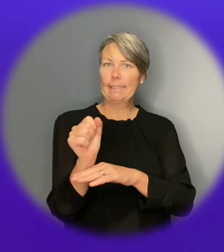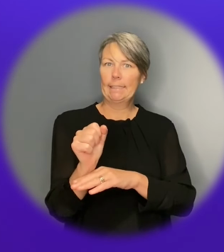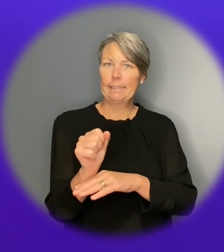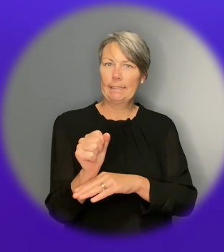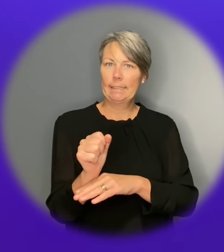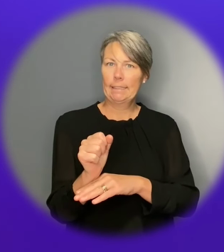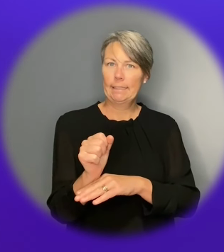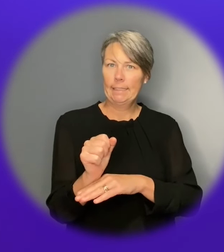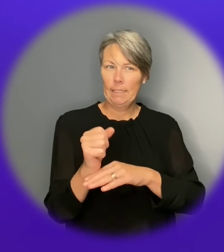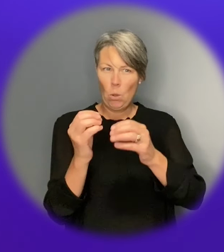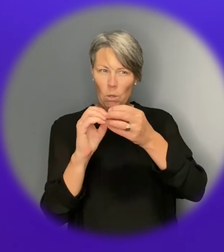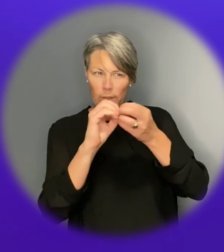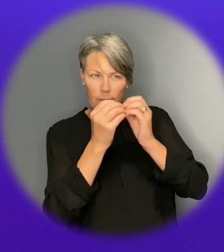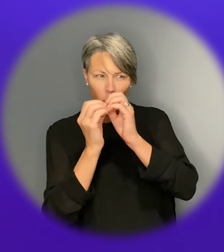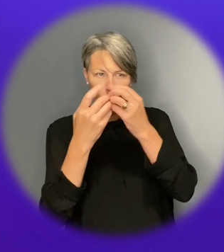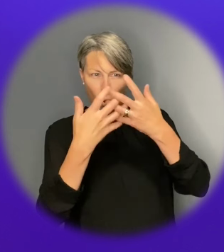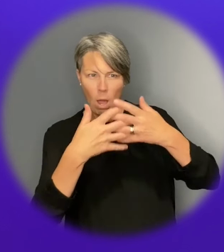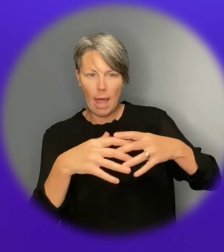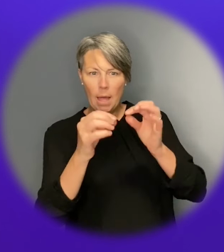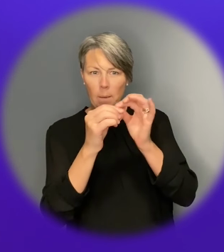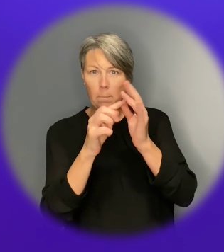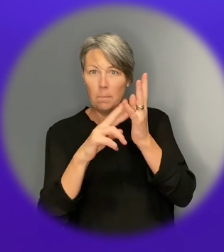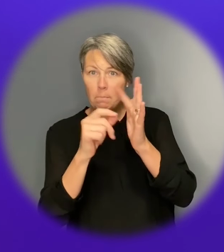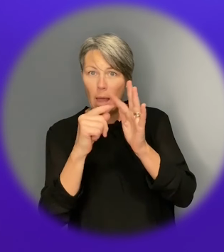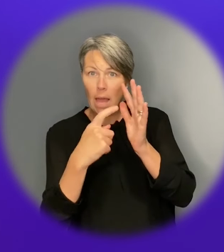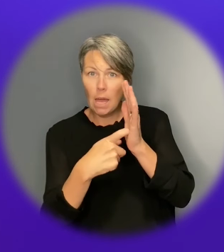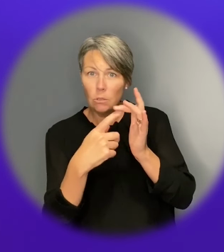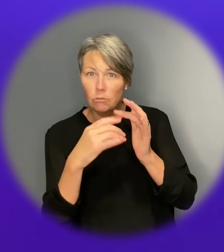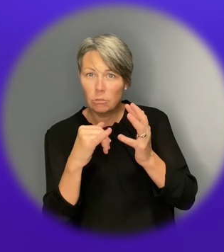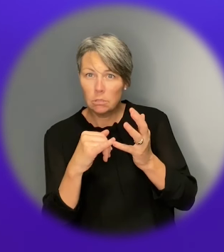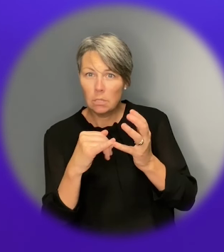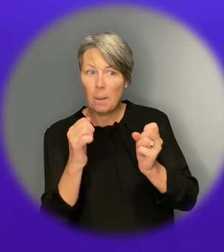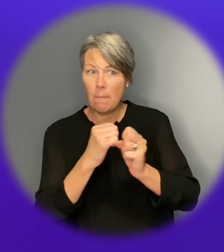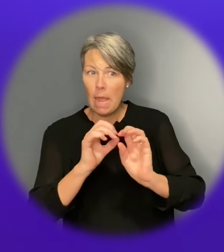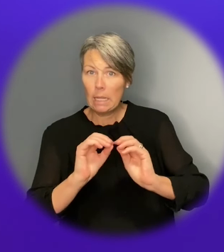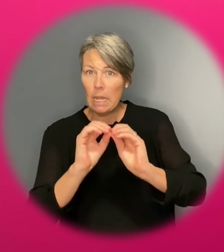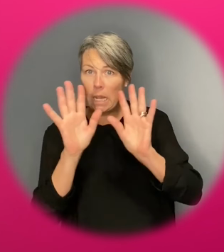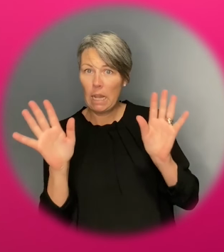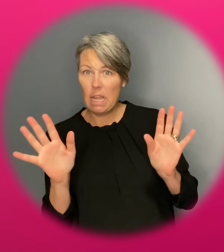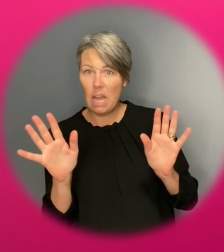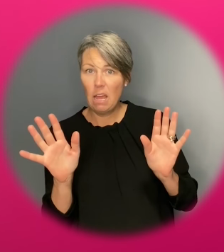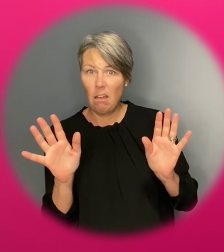out boundaries and to make clear what is potentially unknown. Asking for consent